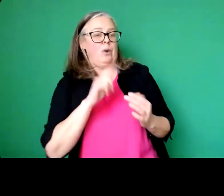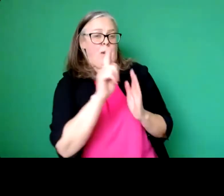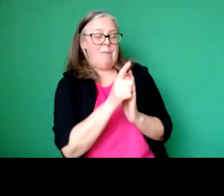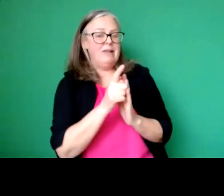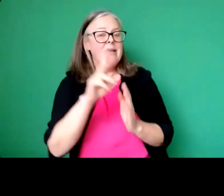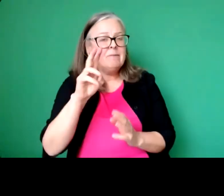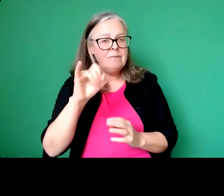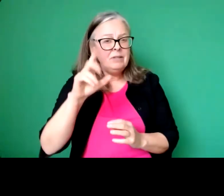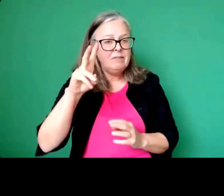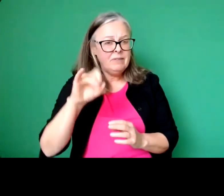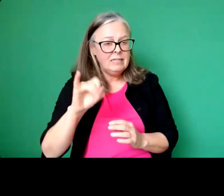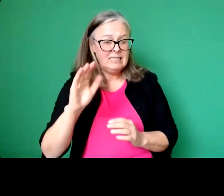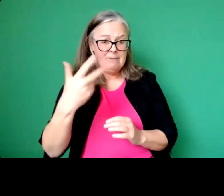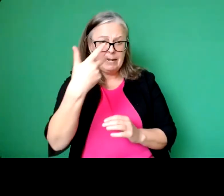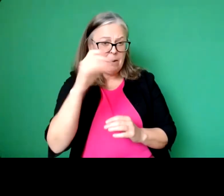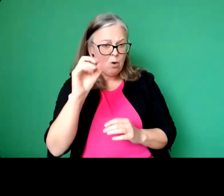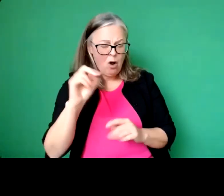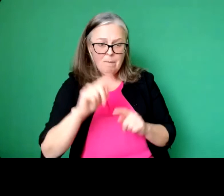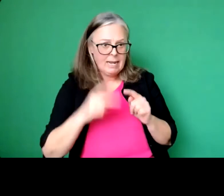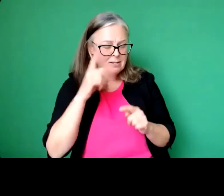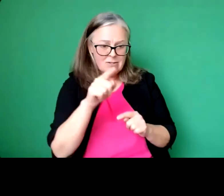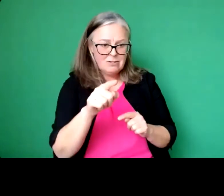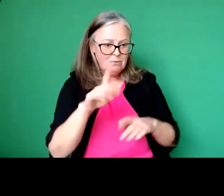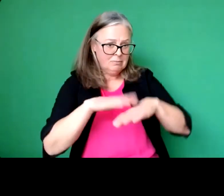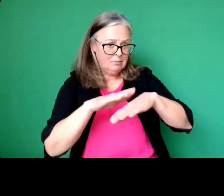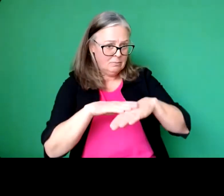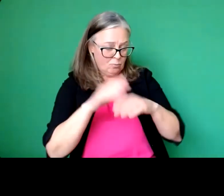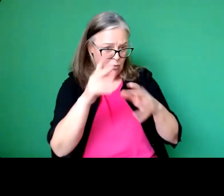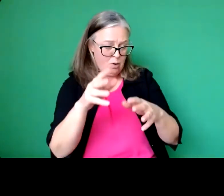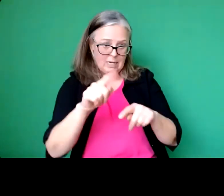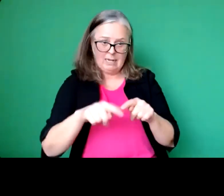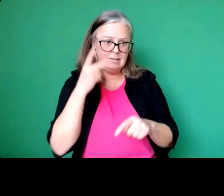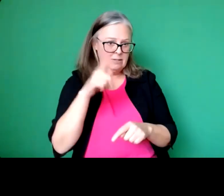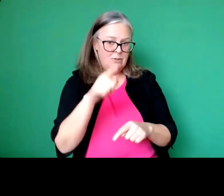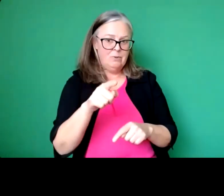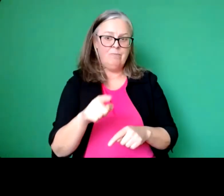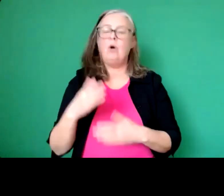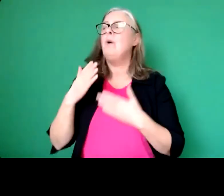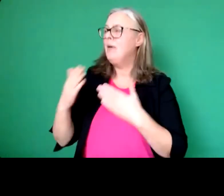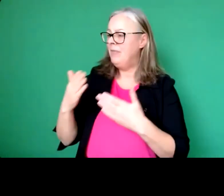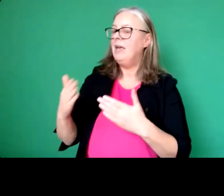but we can't see you right now so just wanted to give you a heads up yes thanks emily i um noticed